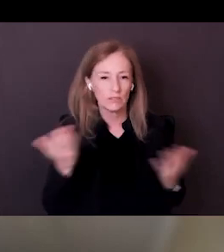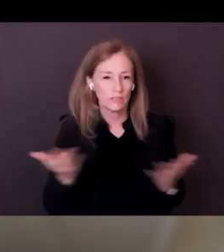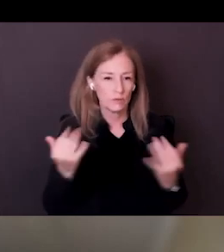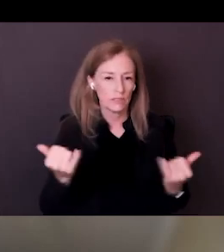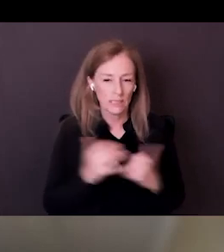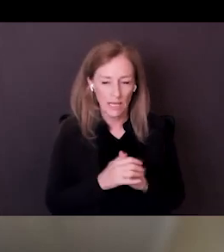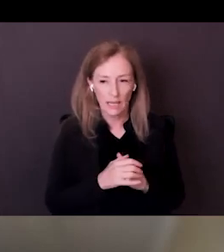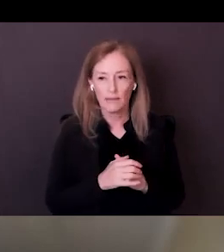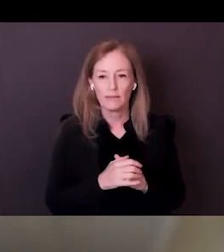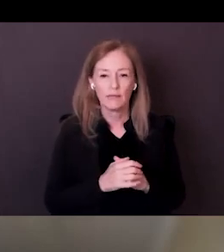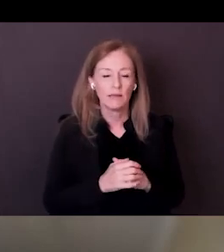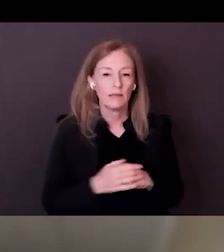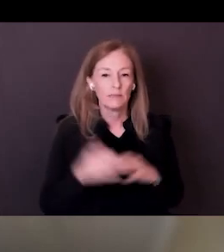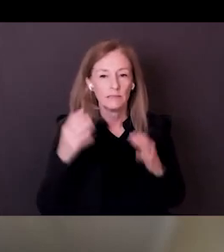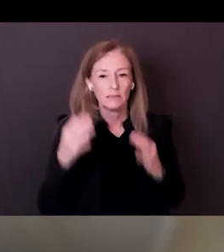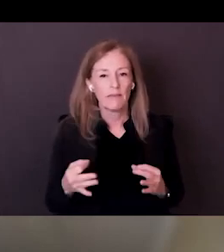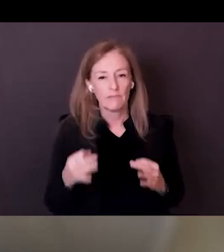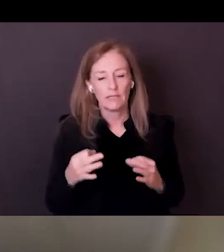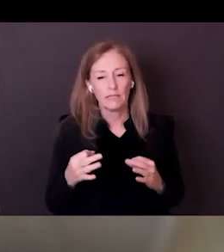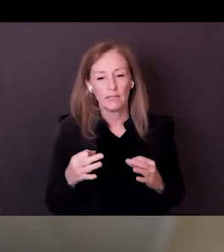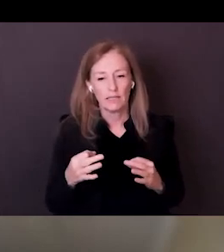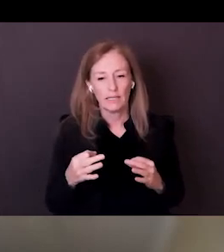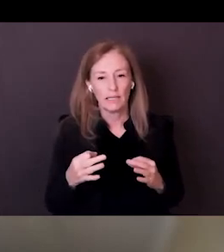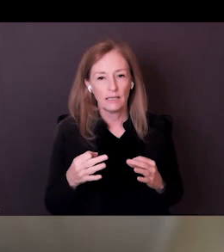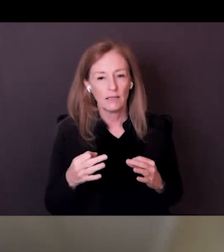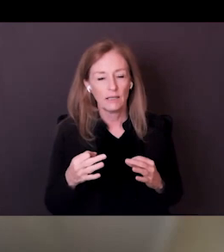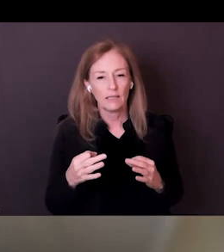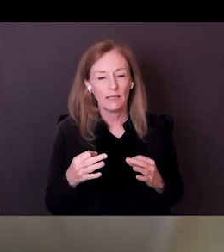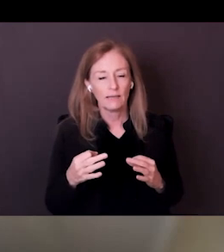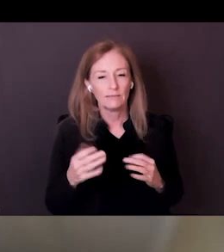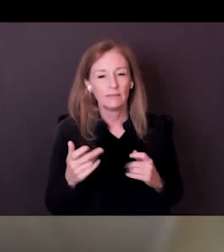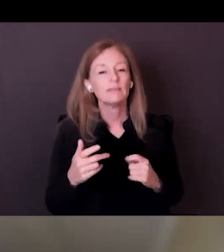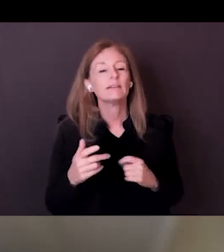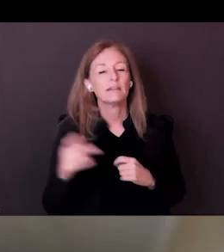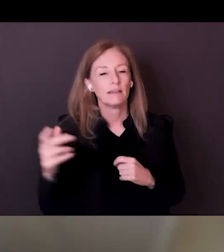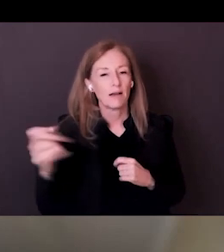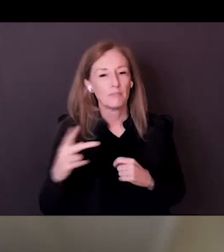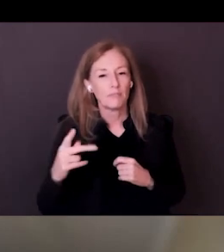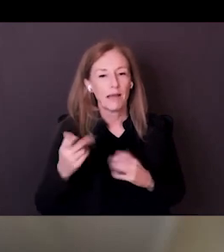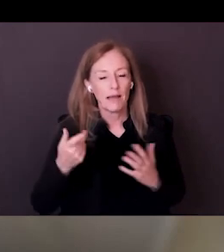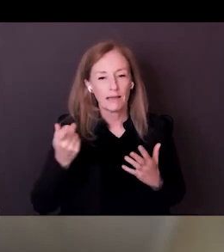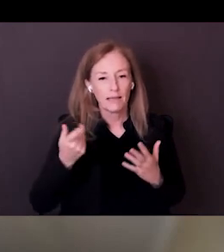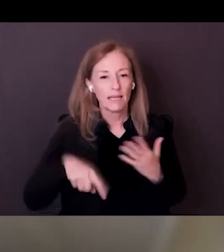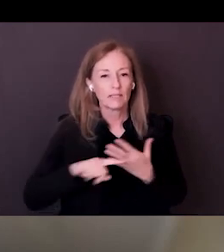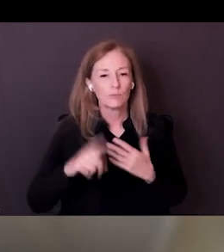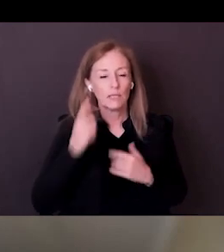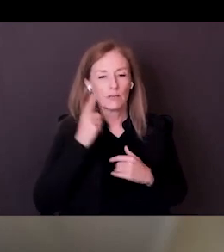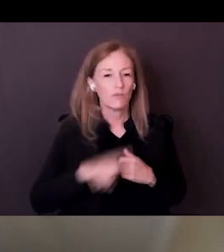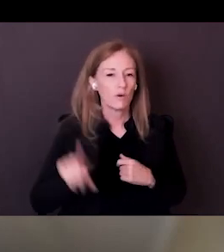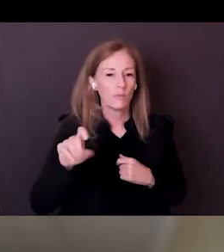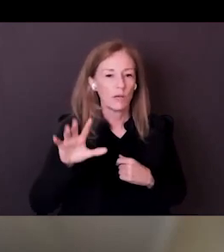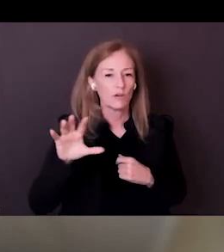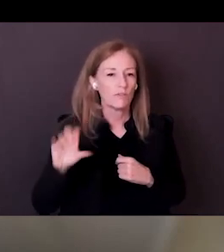DEFINITELY MAKE SURE TO TUNE IN NEXT WEEK WITH THE 150TH EPISODE